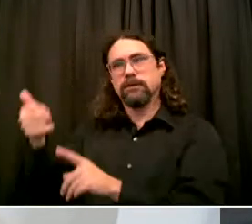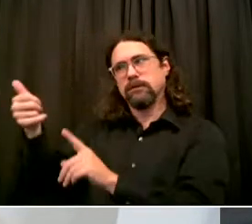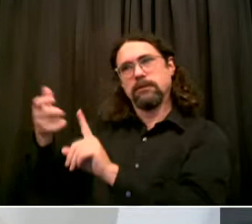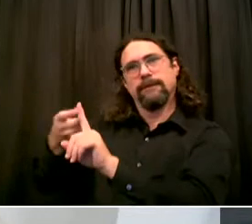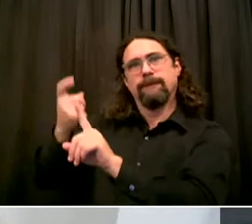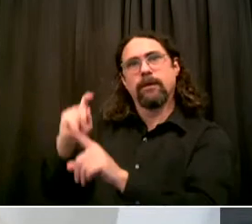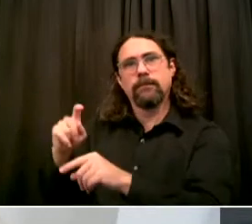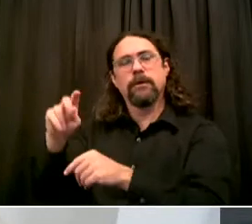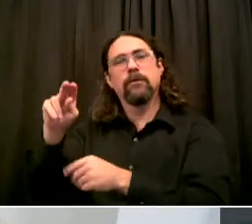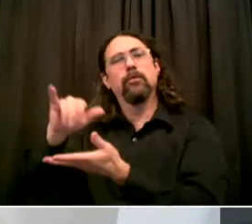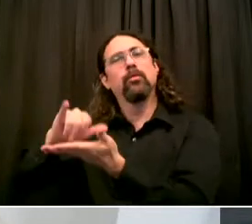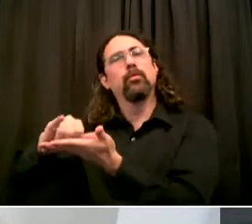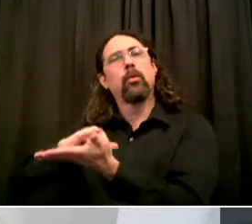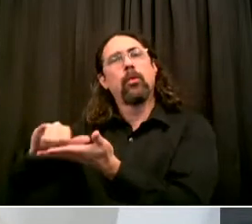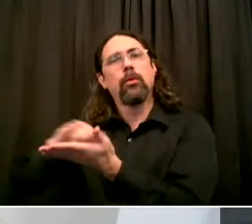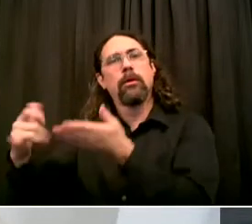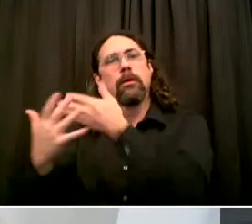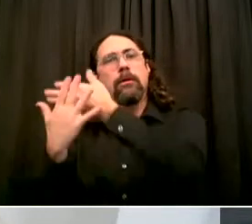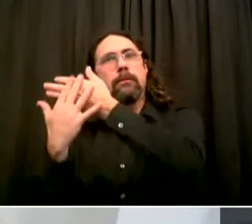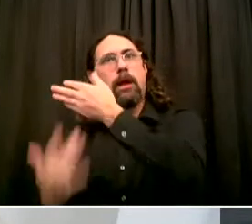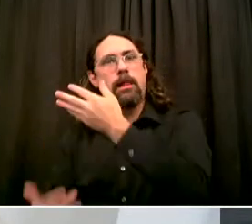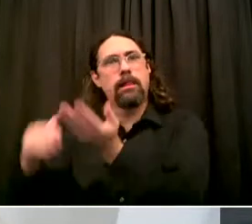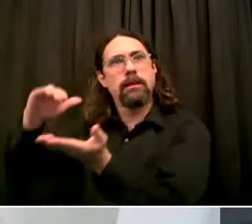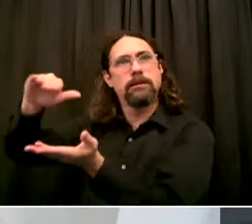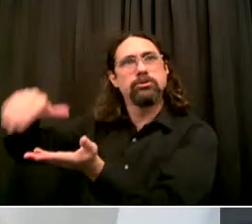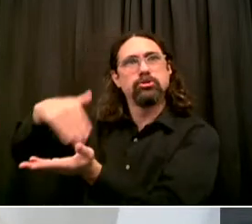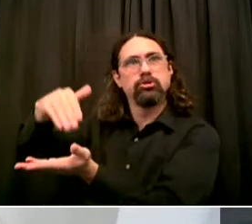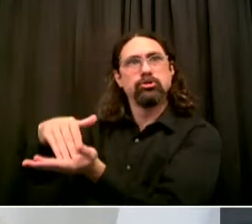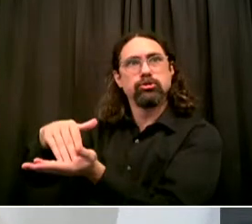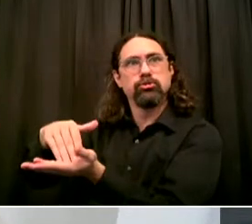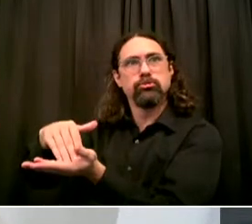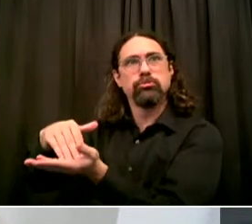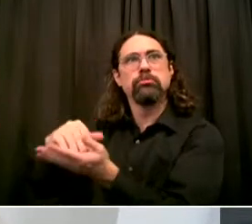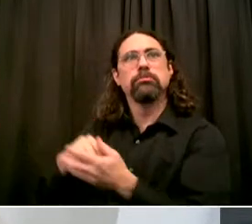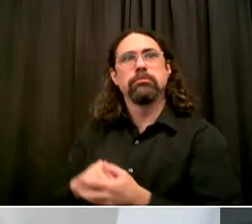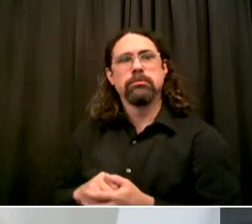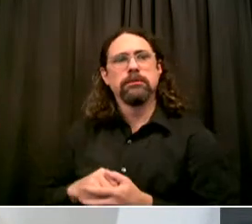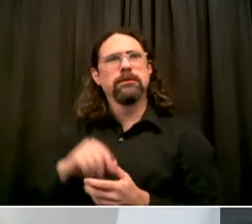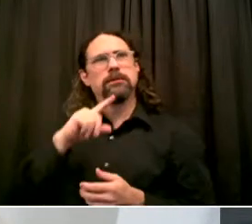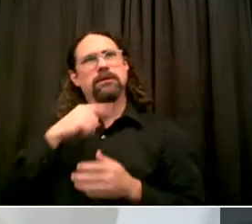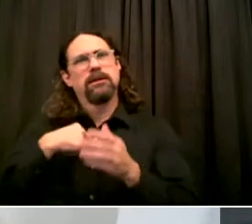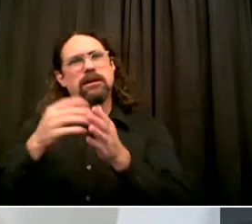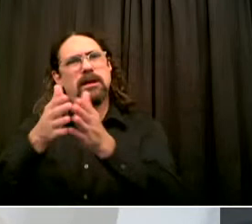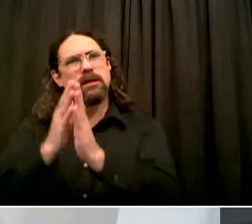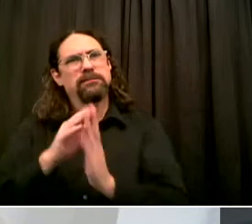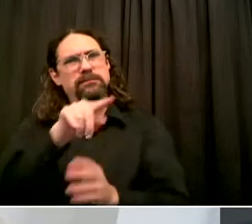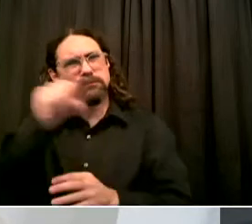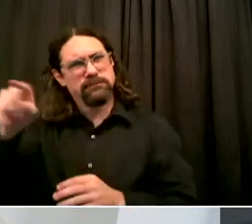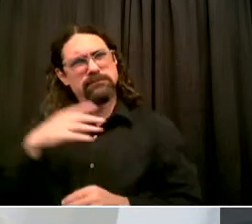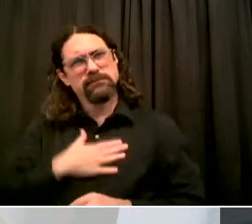FRIENDS AT THE NEW YORK BLOOD CENTER WHO ARE ALWAYS THERE FOR THE PEOPLE OF THIS CITY AND